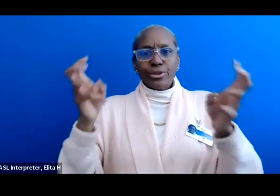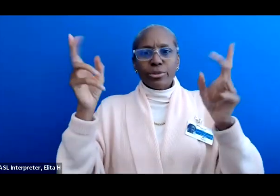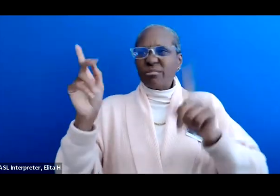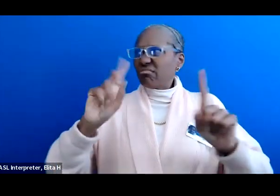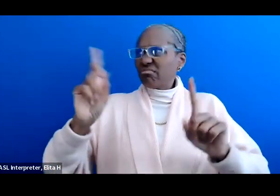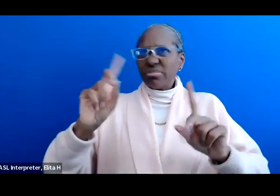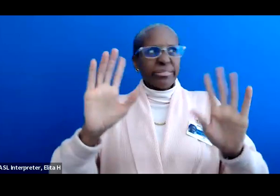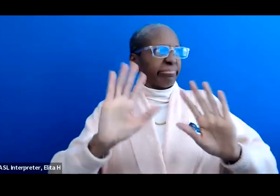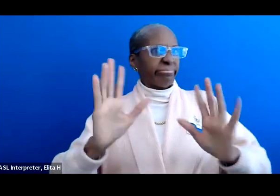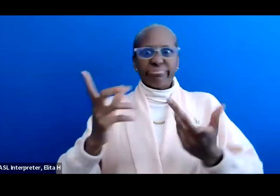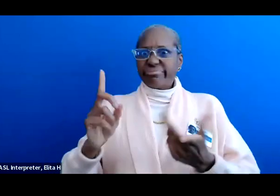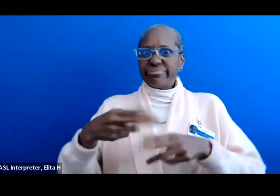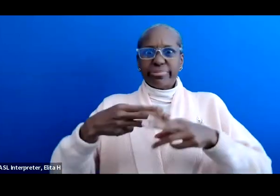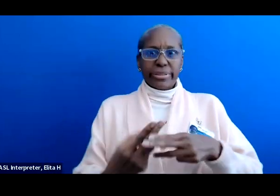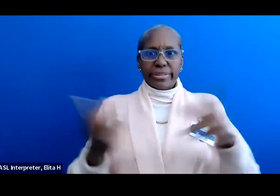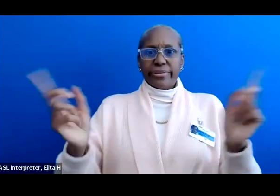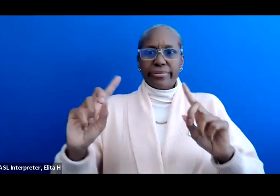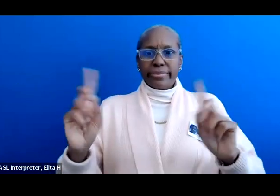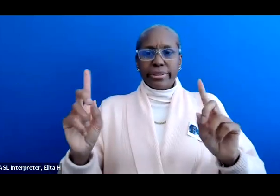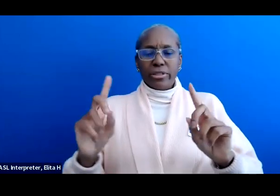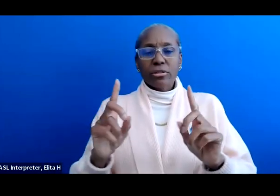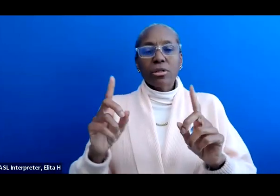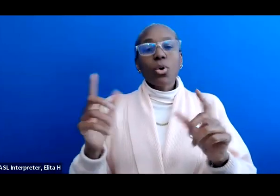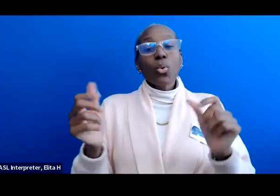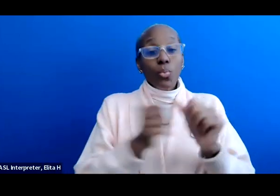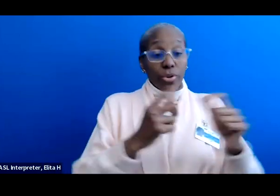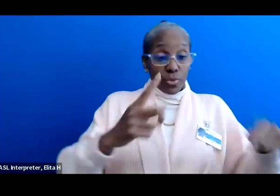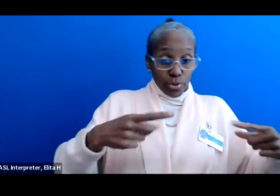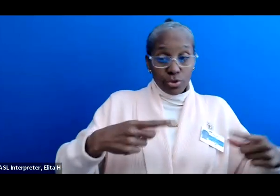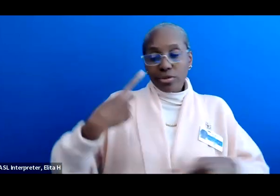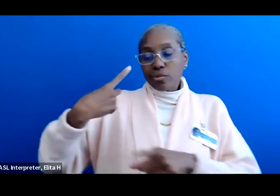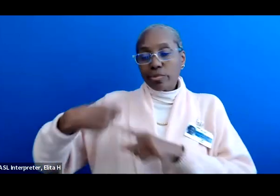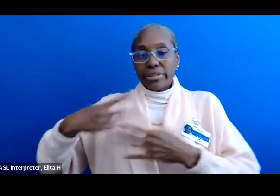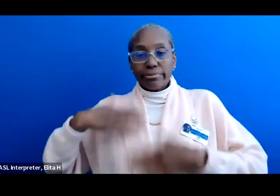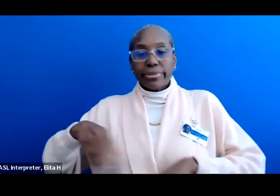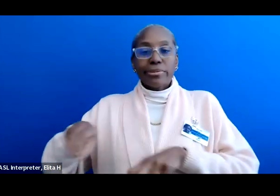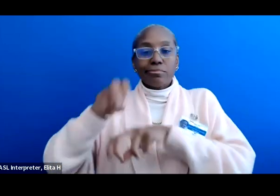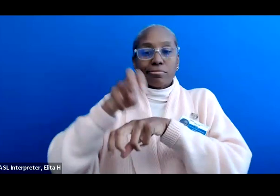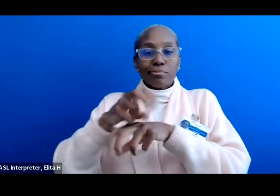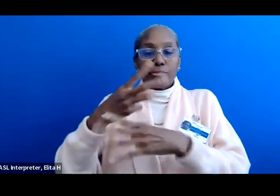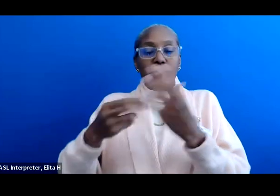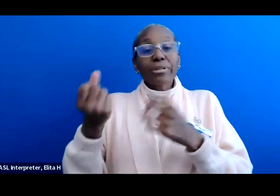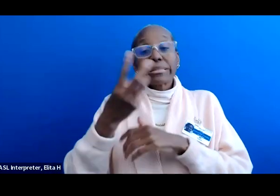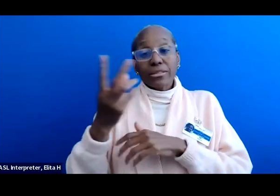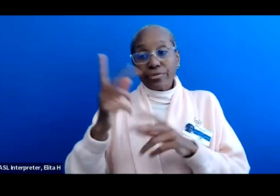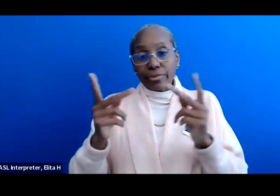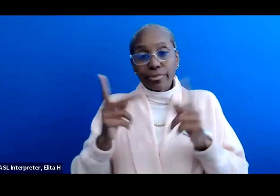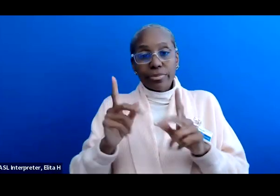where they can be weighed that can weigh a wheelchair and themselves. There's lots of places where you can go to be weighed.